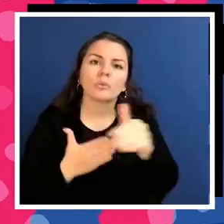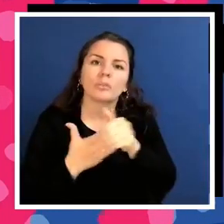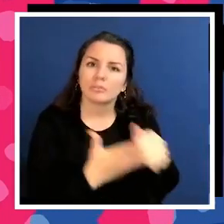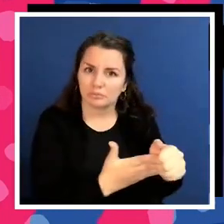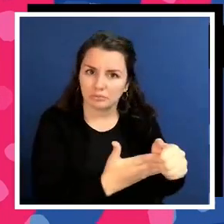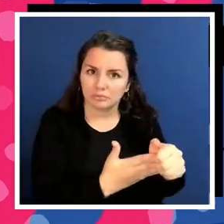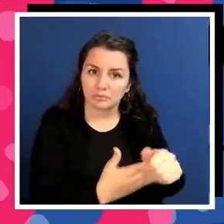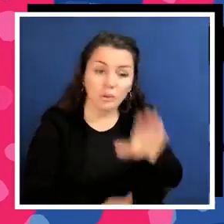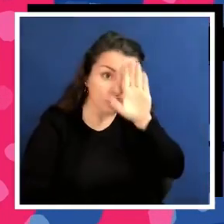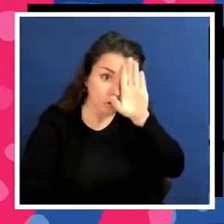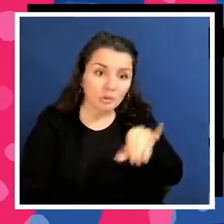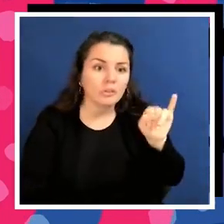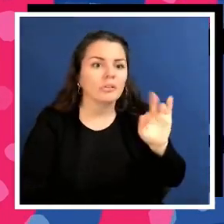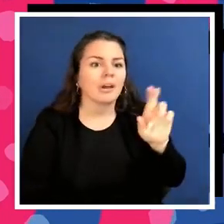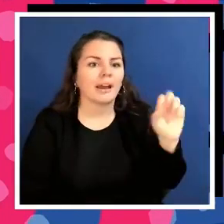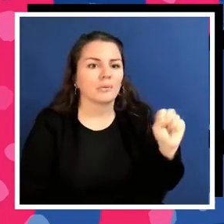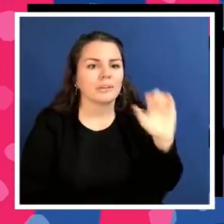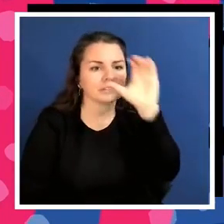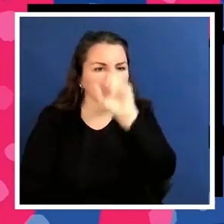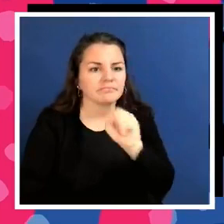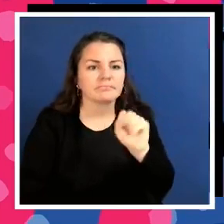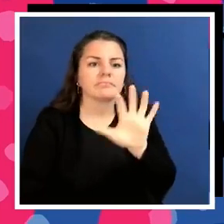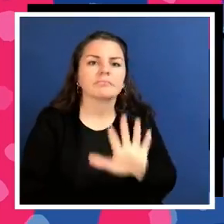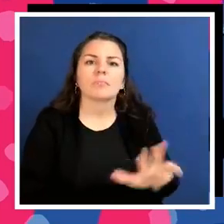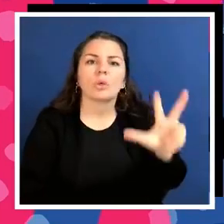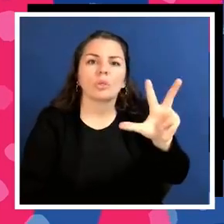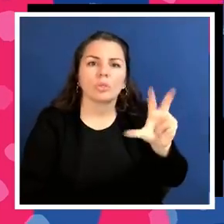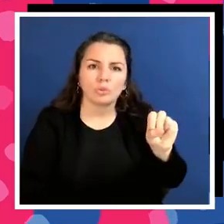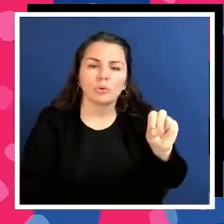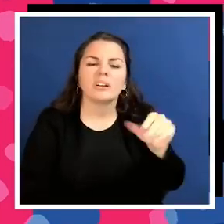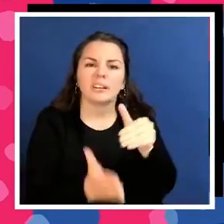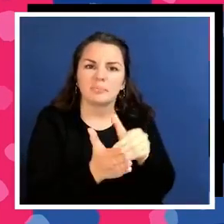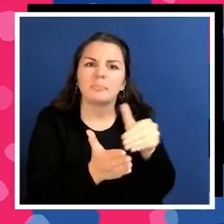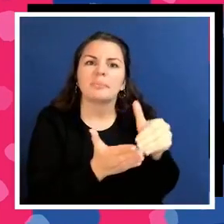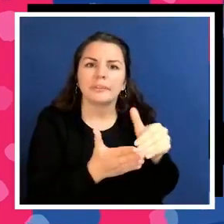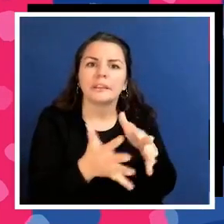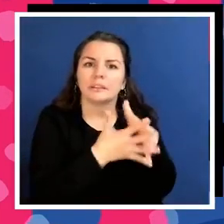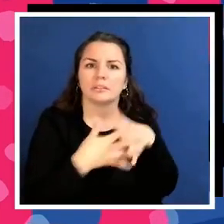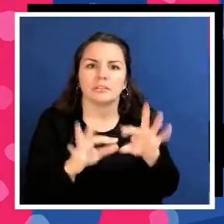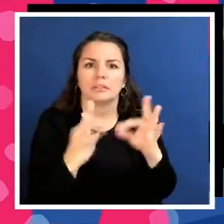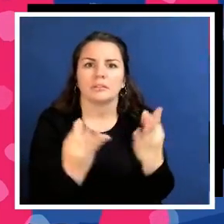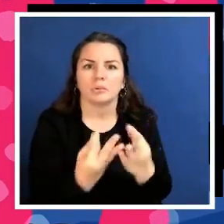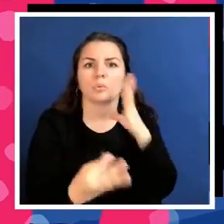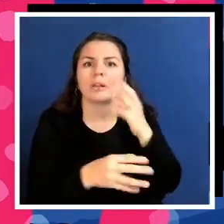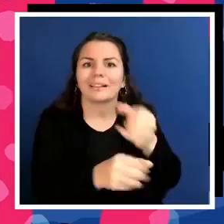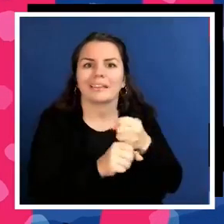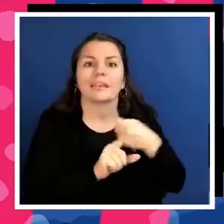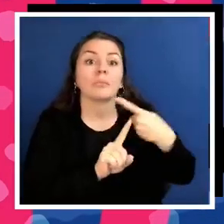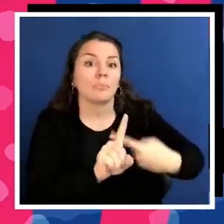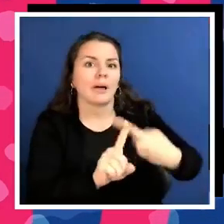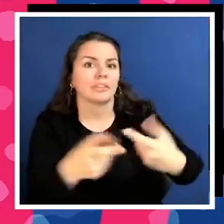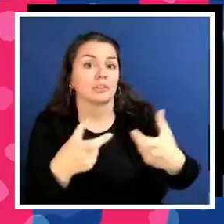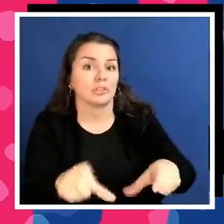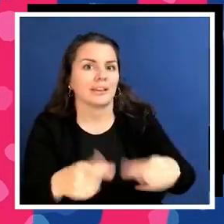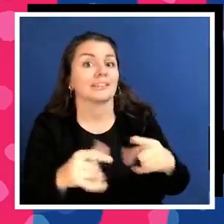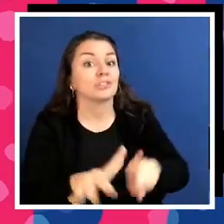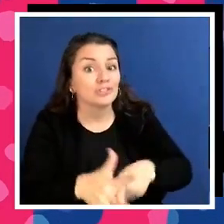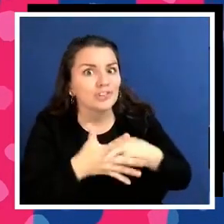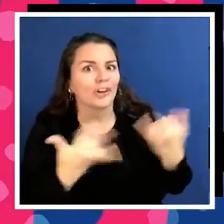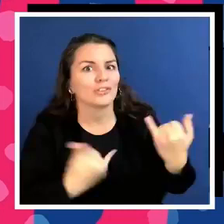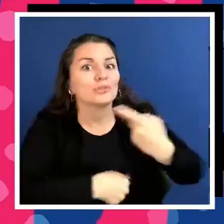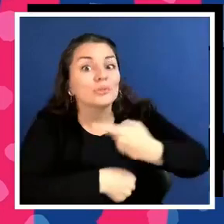YOUR SUPPORT AND FOR YOUR